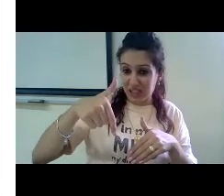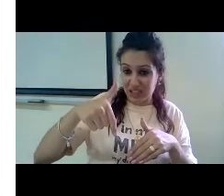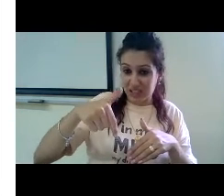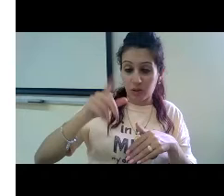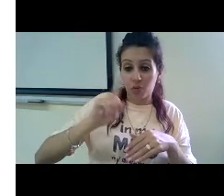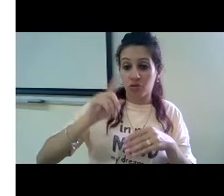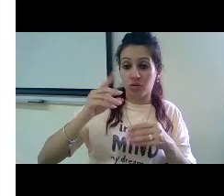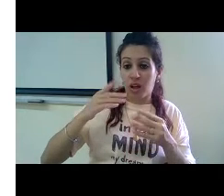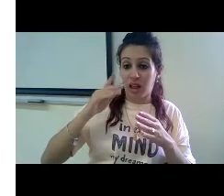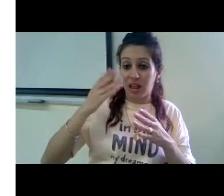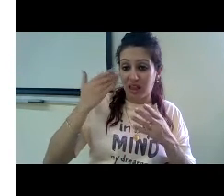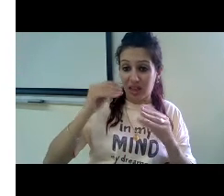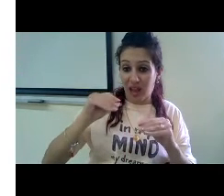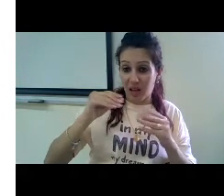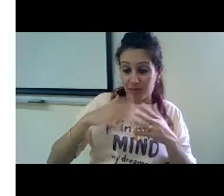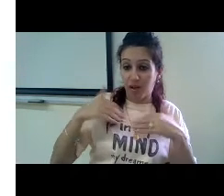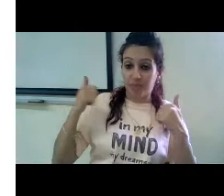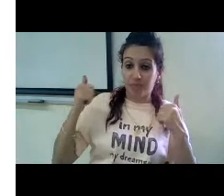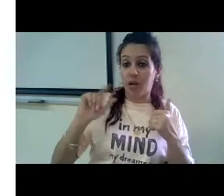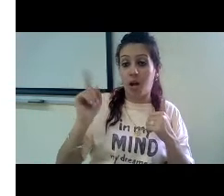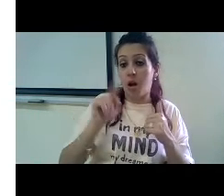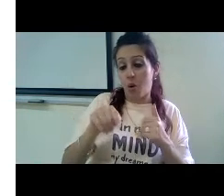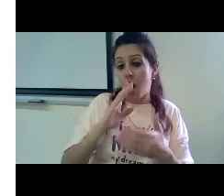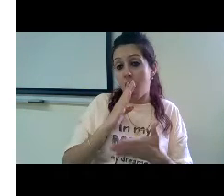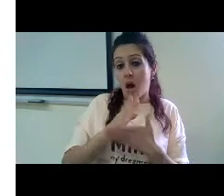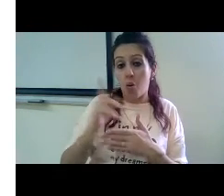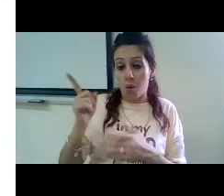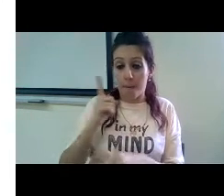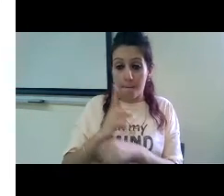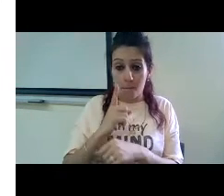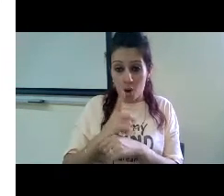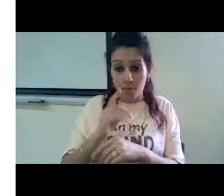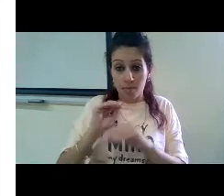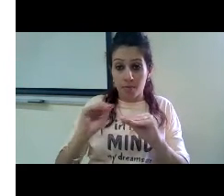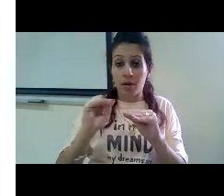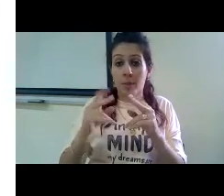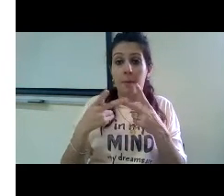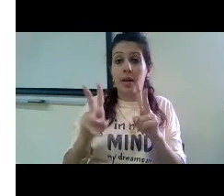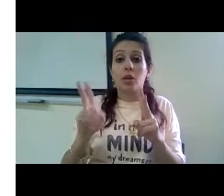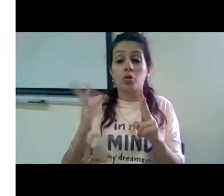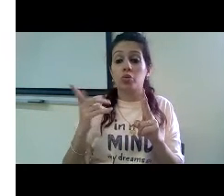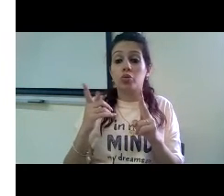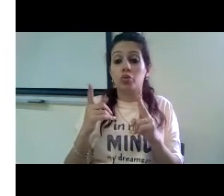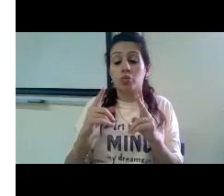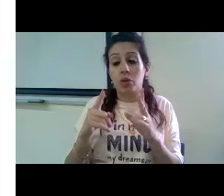If the teachers cannot be made to believe in this, it will fail.